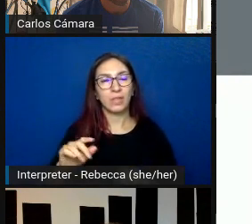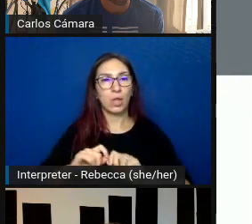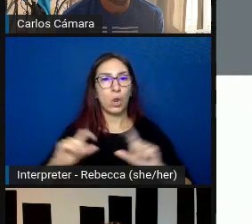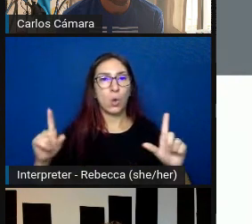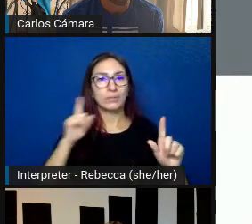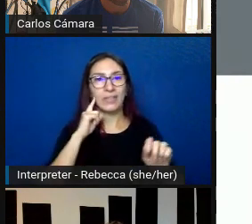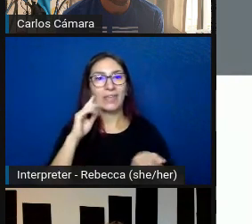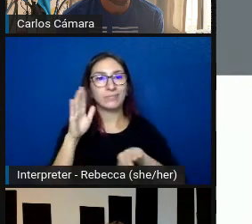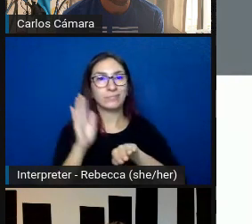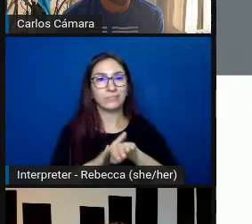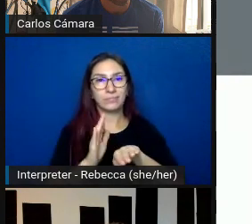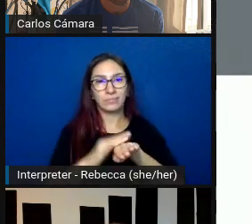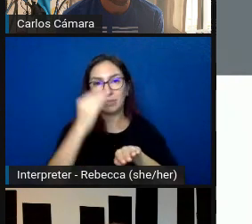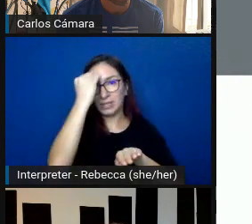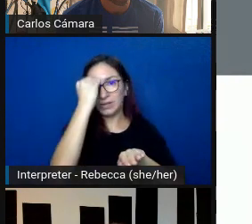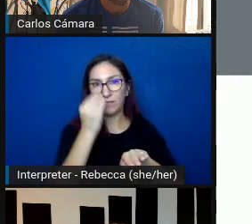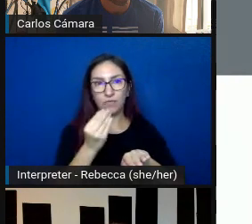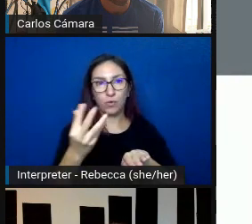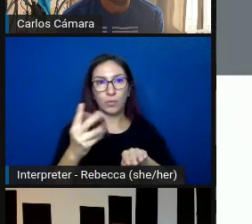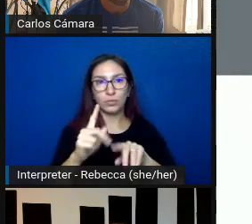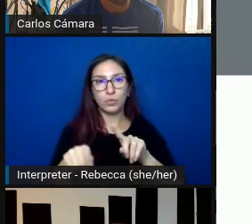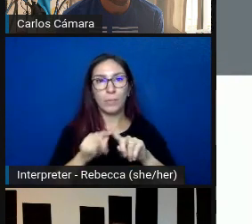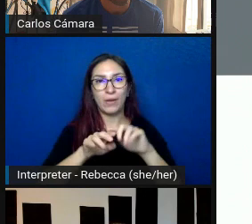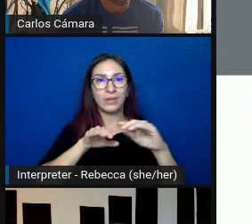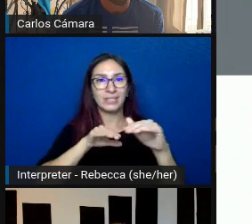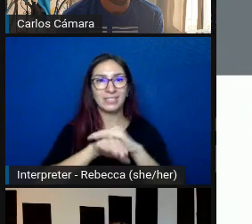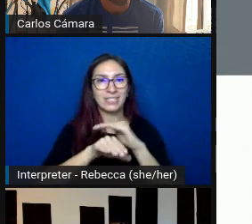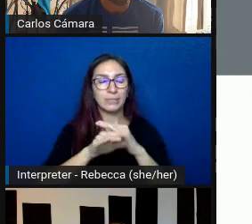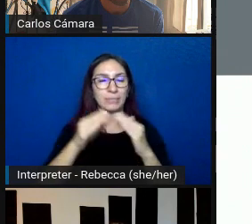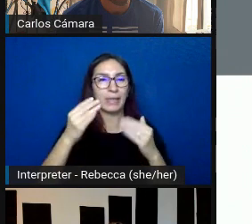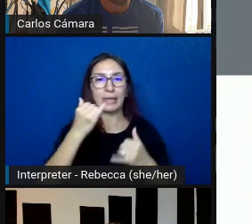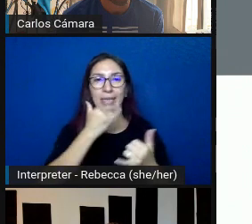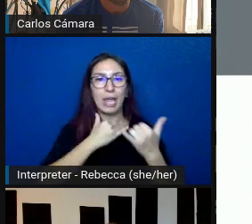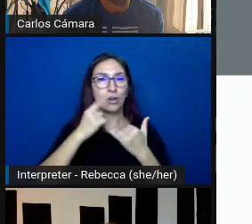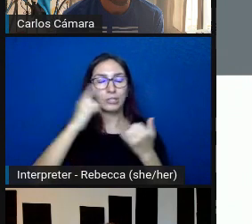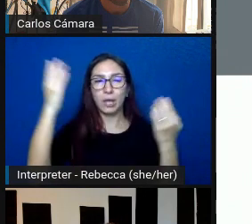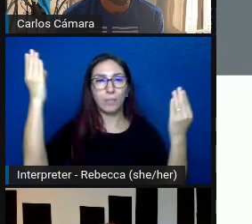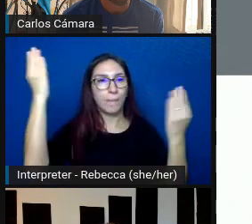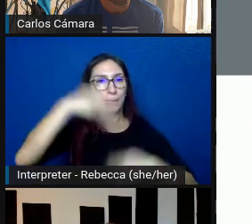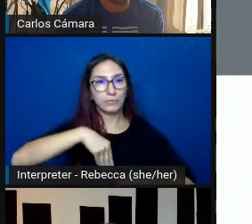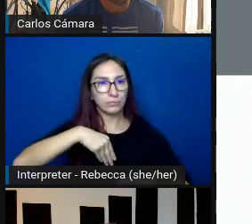of the accessibility errors you can't see.